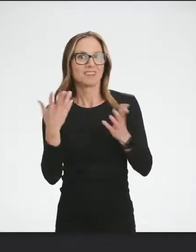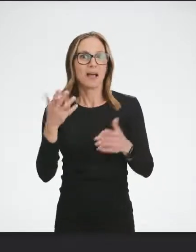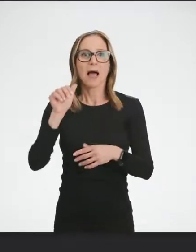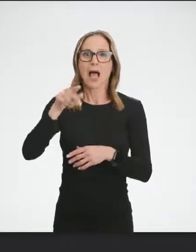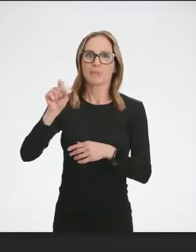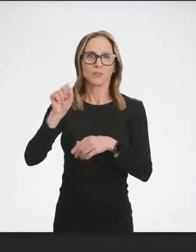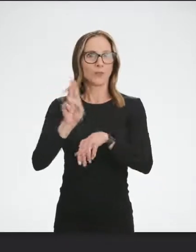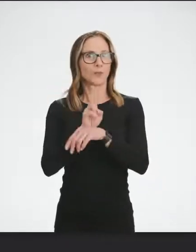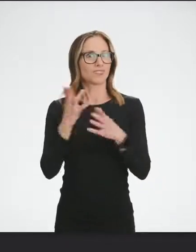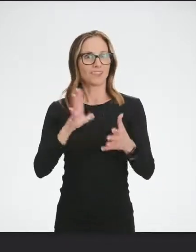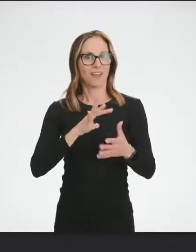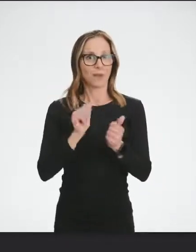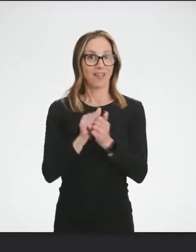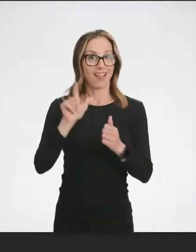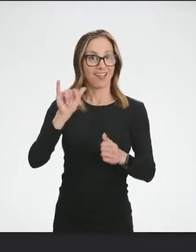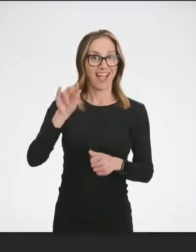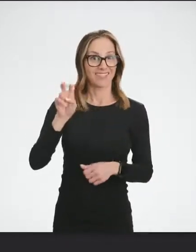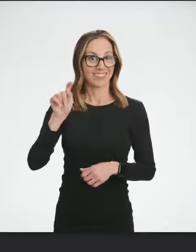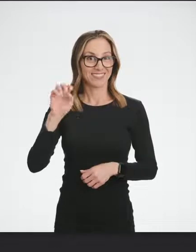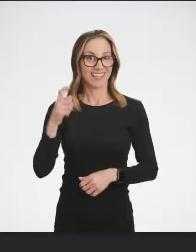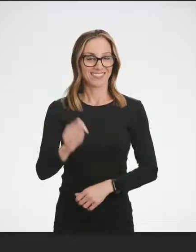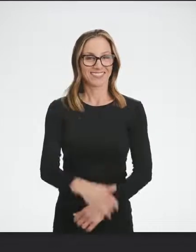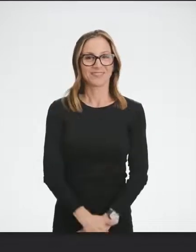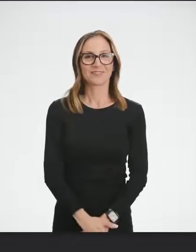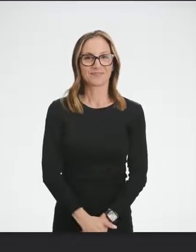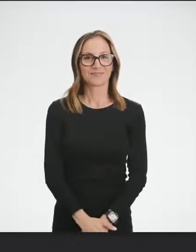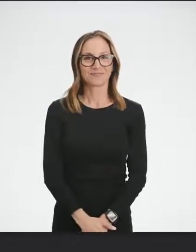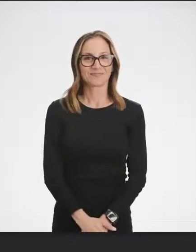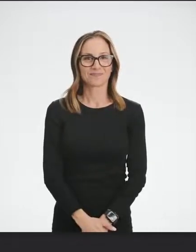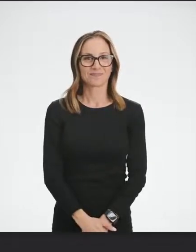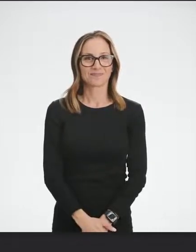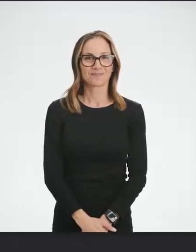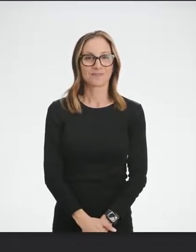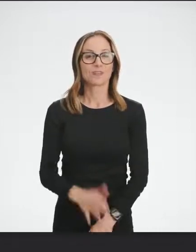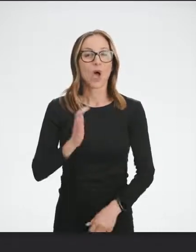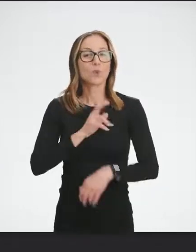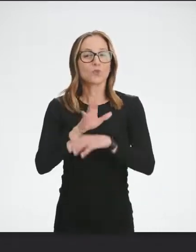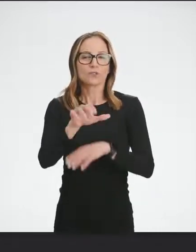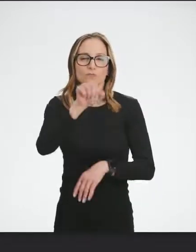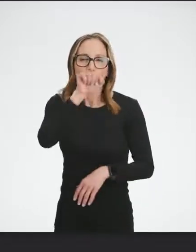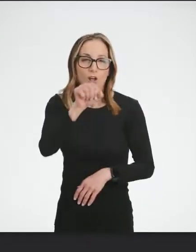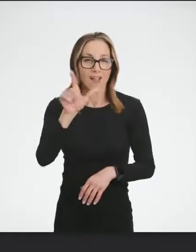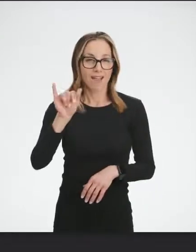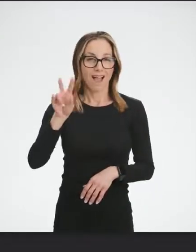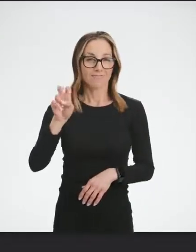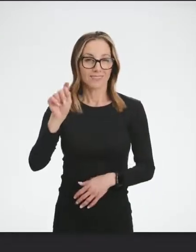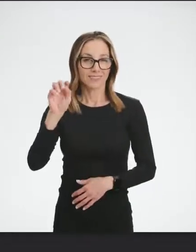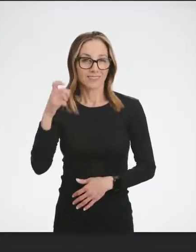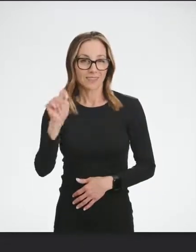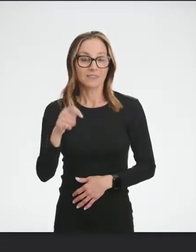Ryan Dixon: Our users are loving Live Text, and we have heard from many of you that you want to bring it to your apps too.